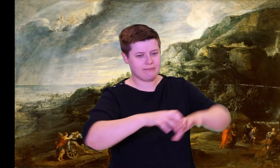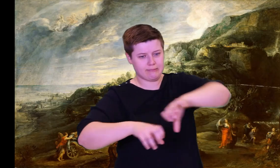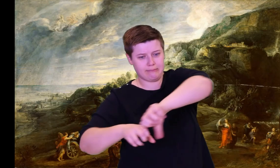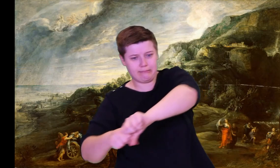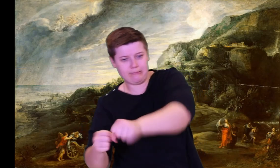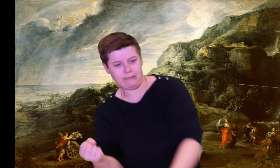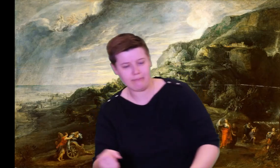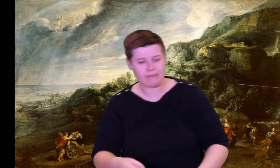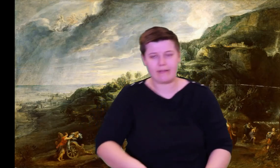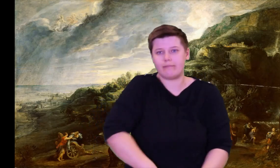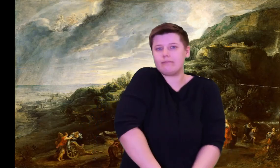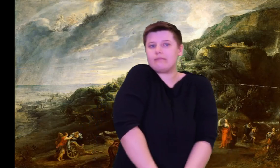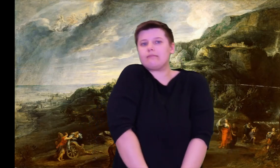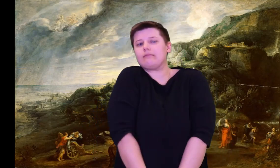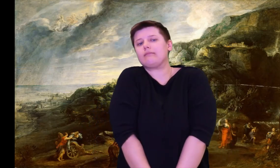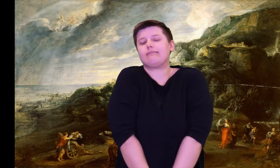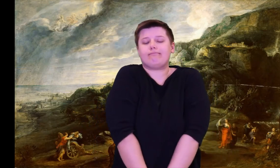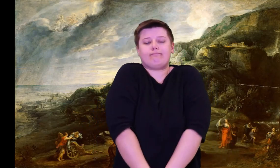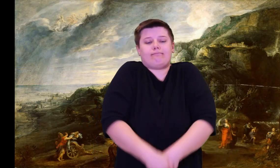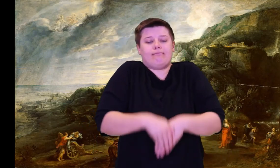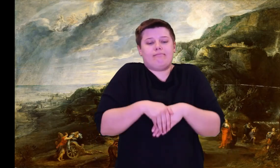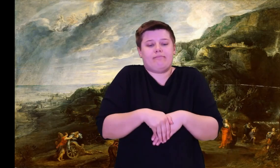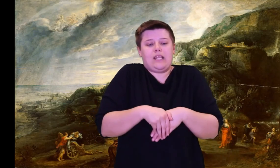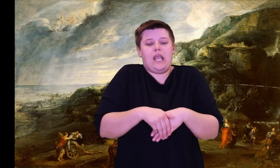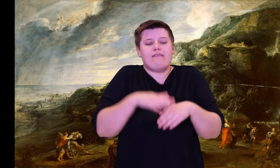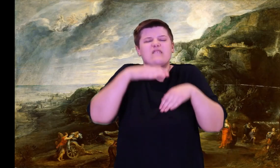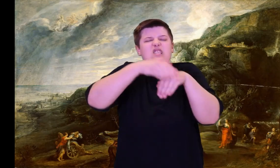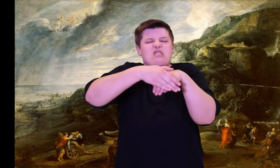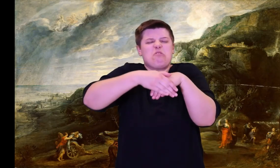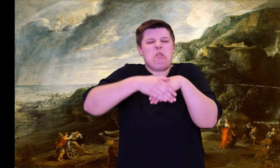All caked with salt, he looked a dreadful sight.